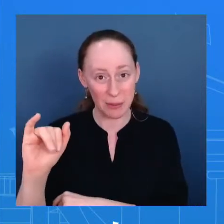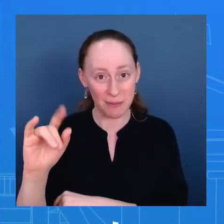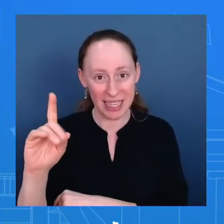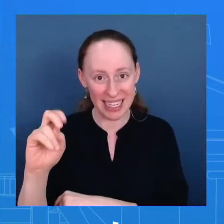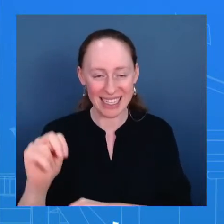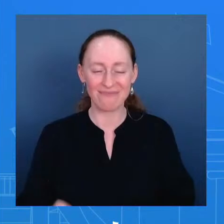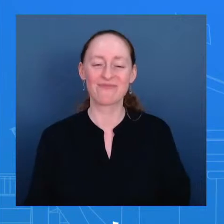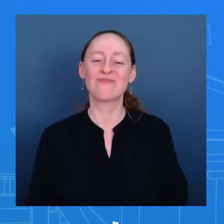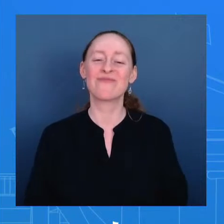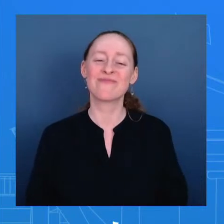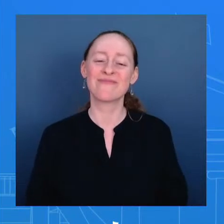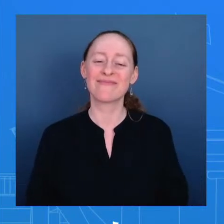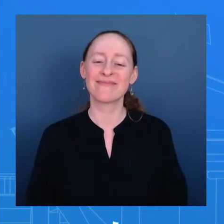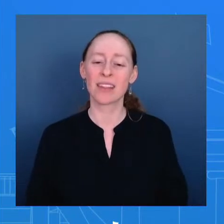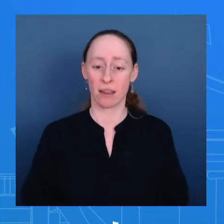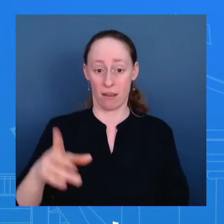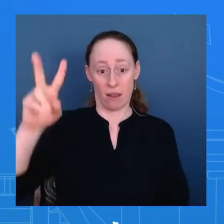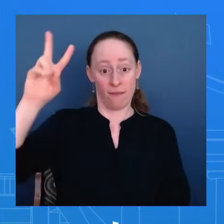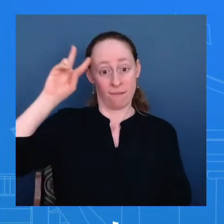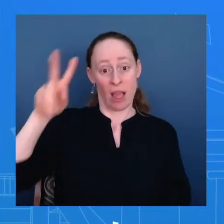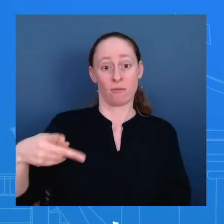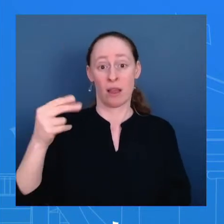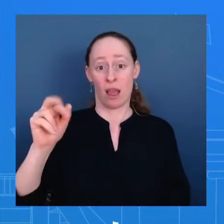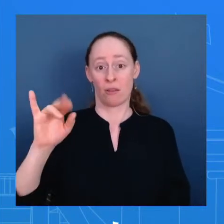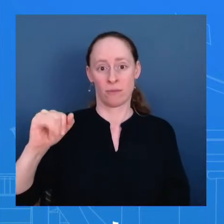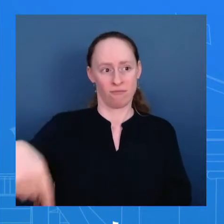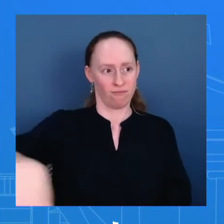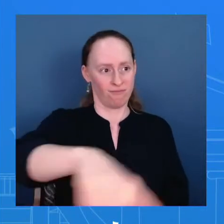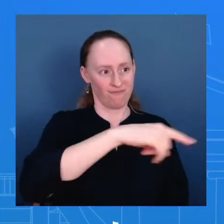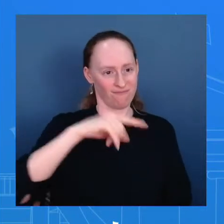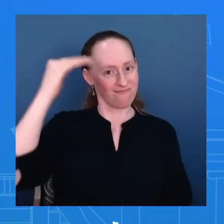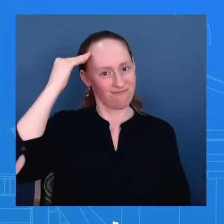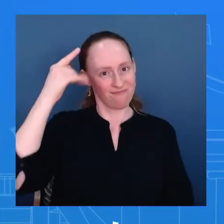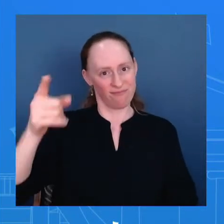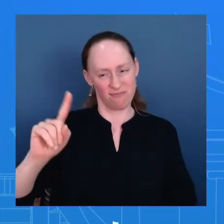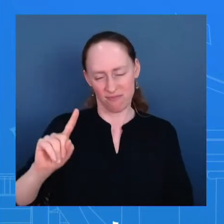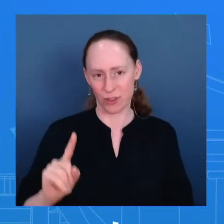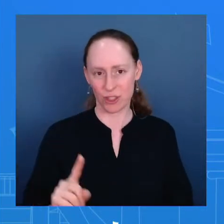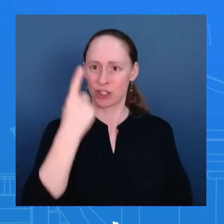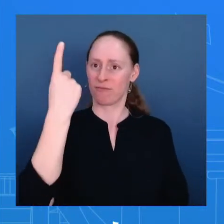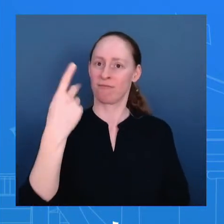first to serve as Vice President of the Unites States -- they know firsthand the value of HBCUs.